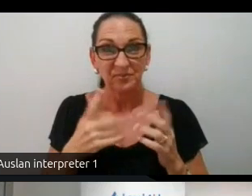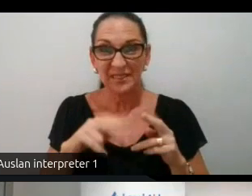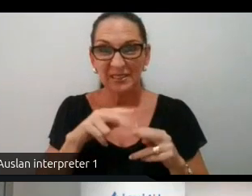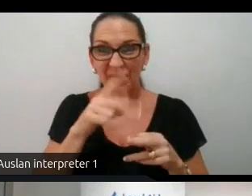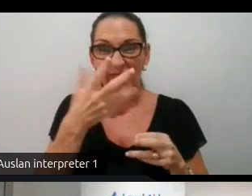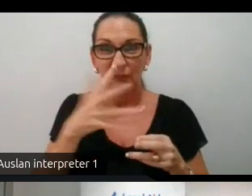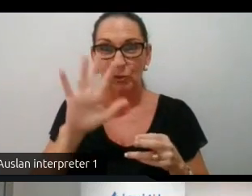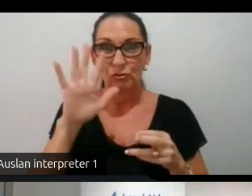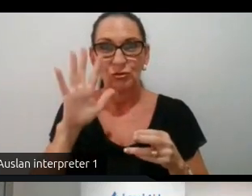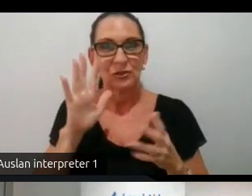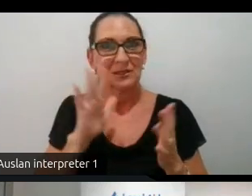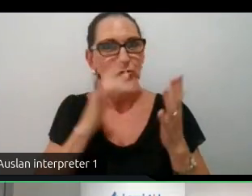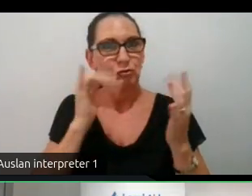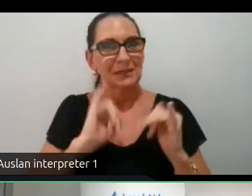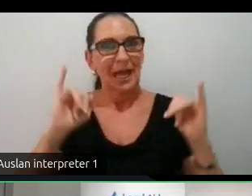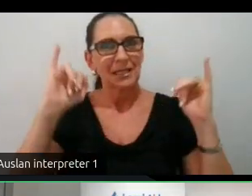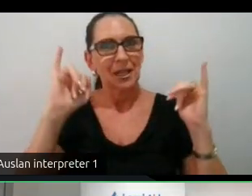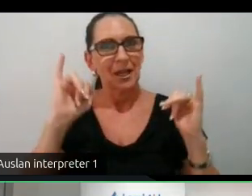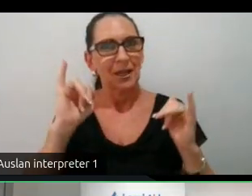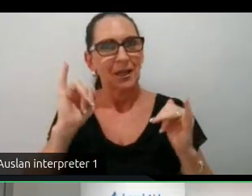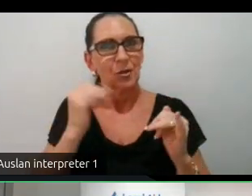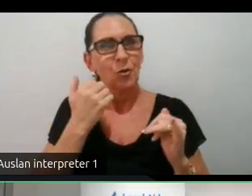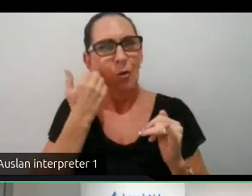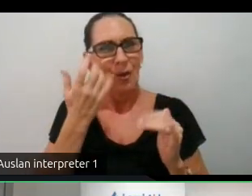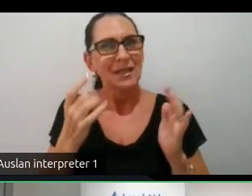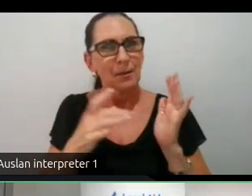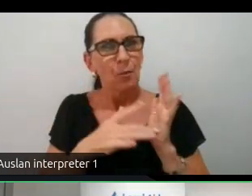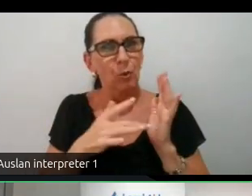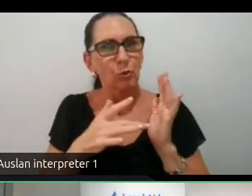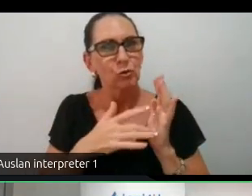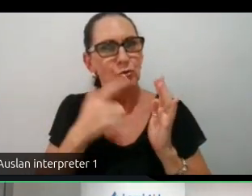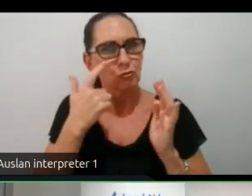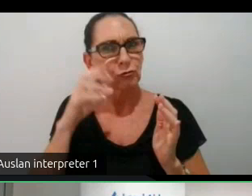disaster it's always important to remember that helps available with all of that sort of credit,